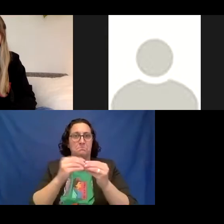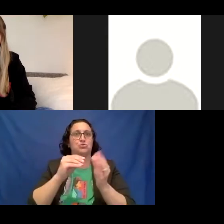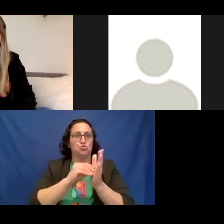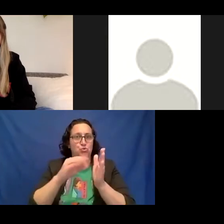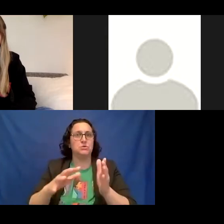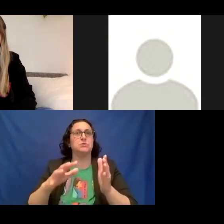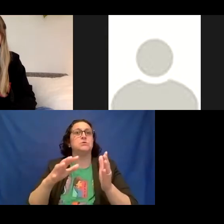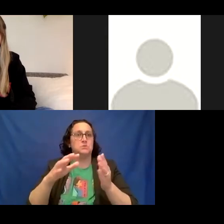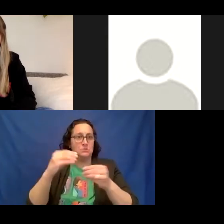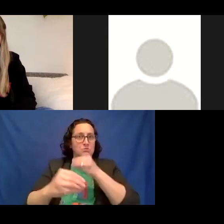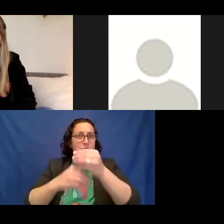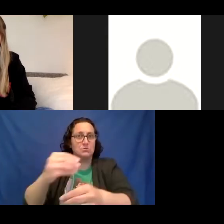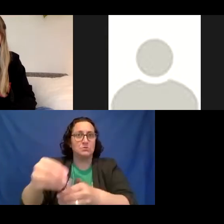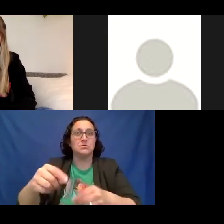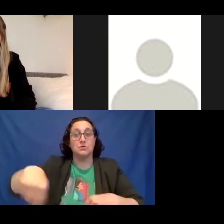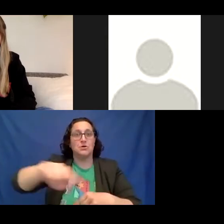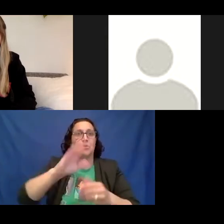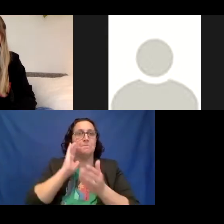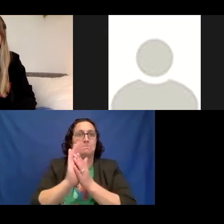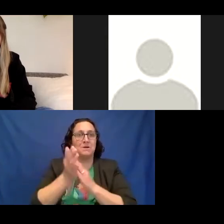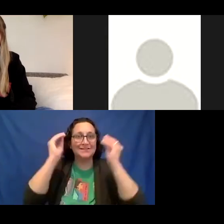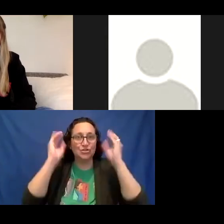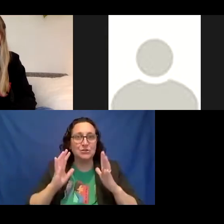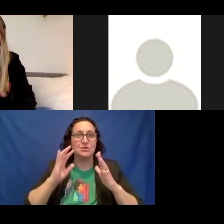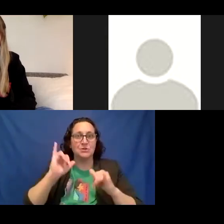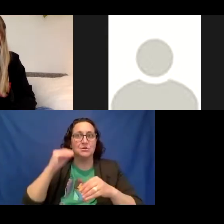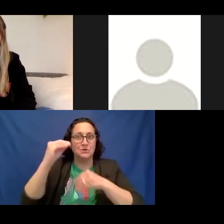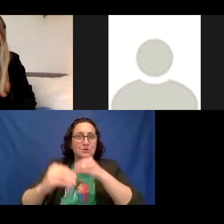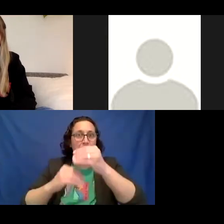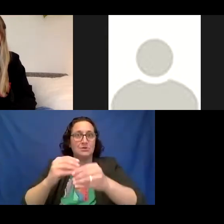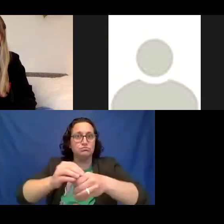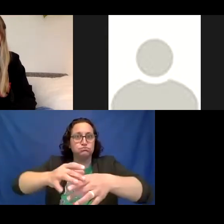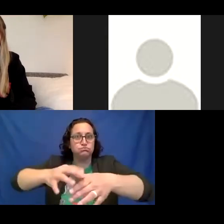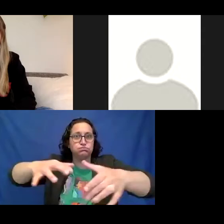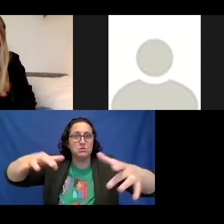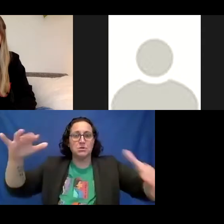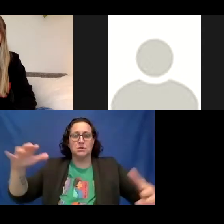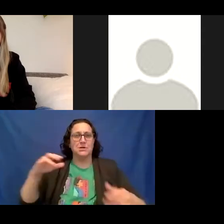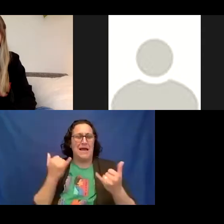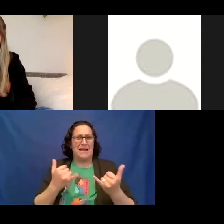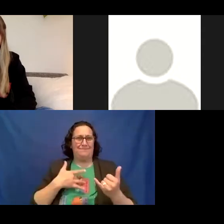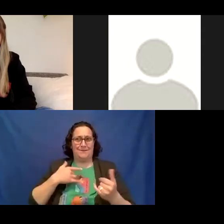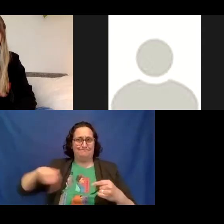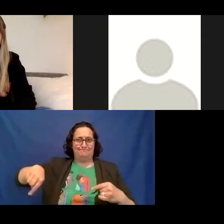of representation in racial diversity, and that has to do with our history, both locally and nationally,